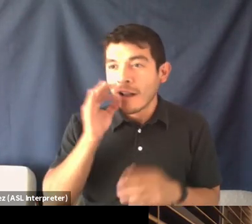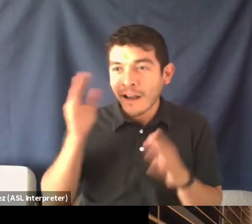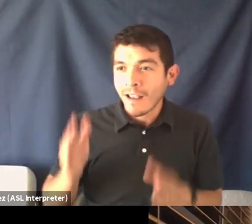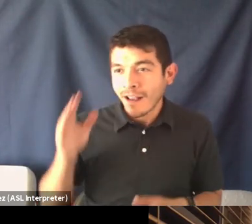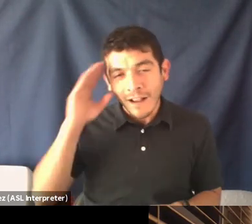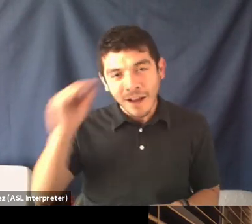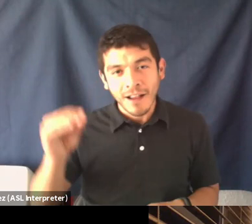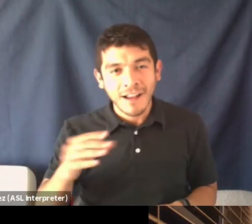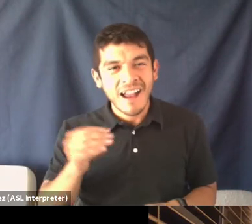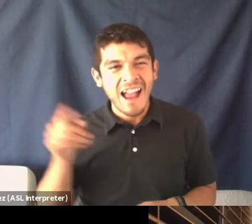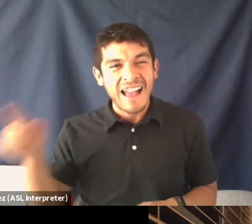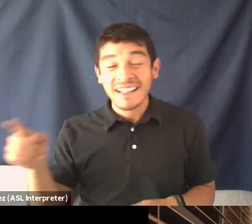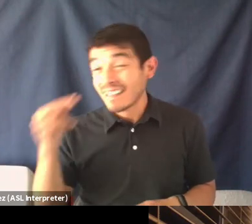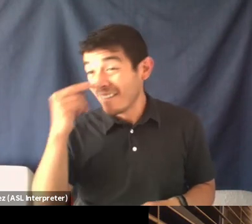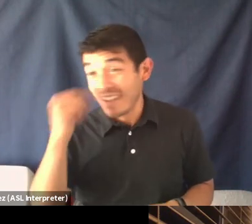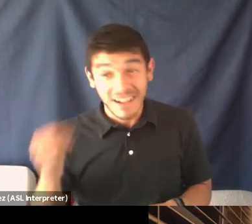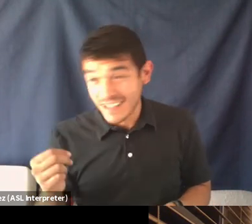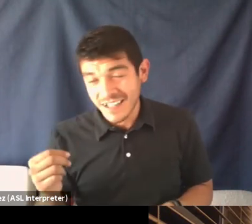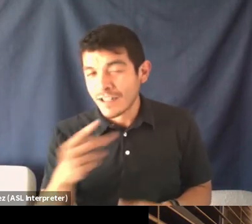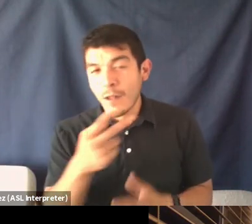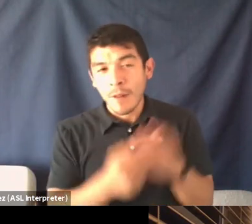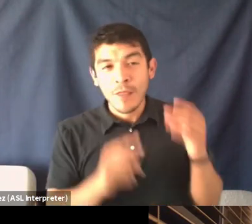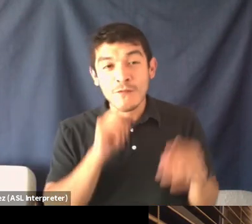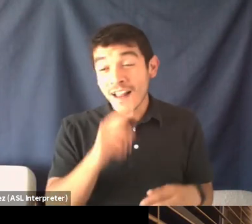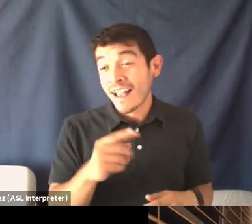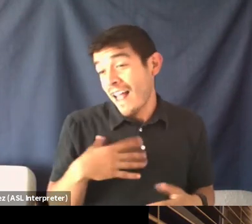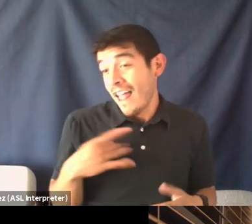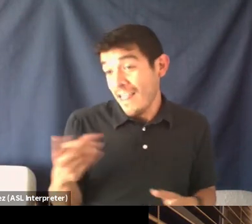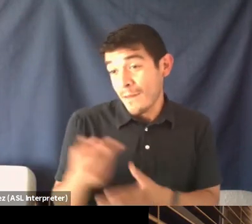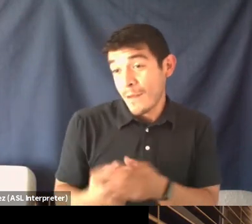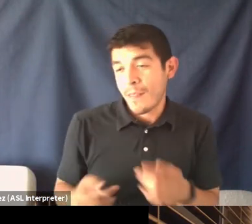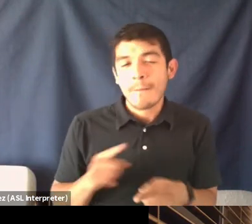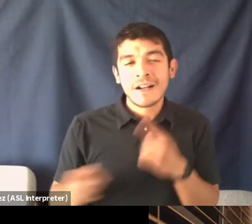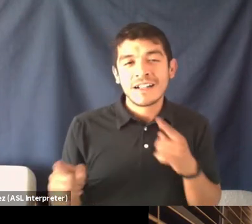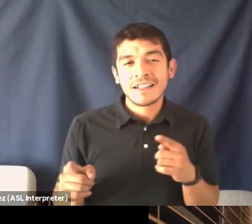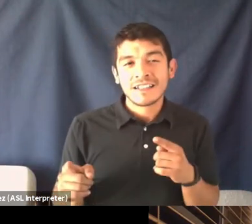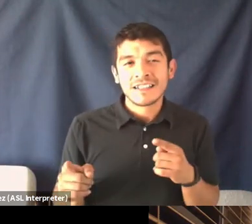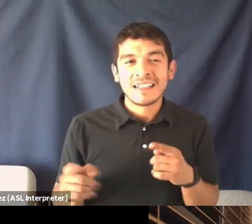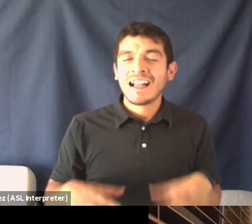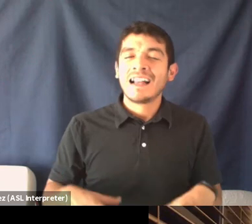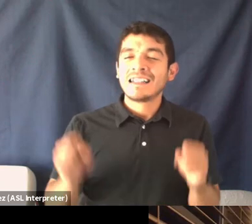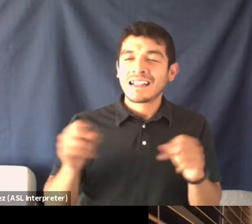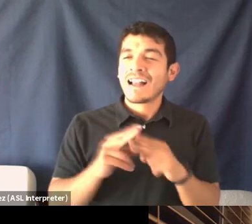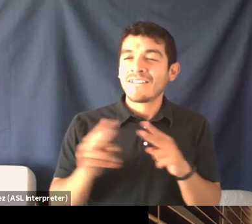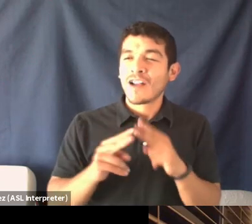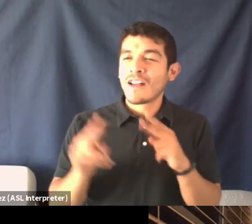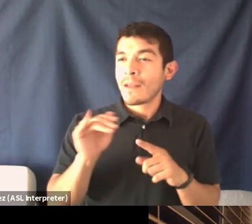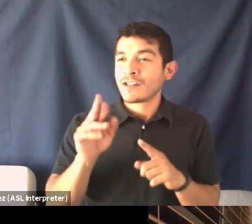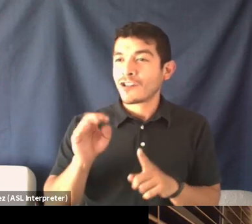And he's charming. They're both very likable, but it takes a very bizarre path that story.